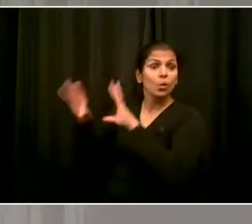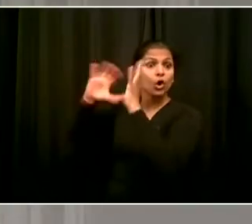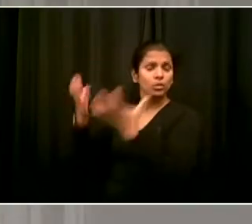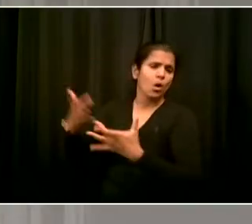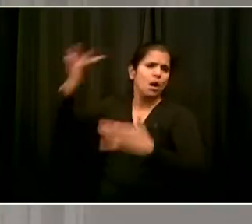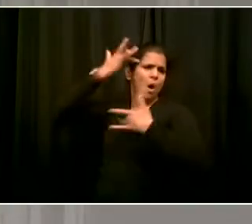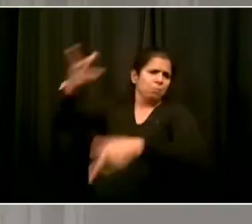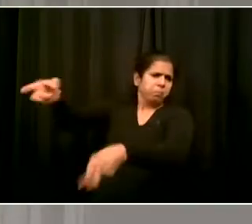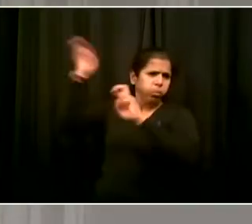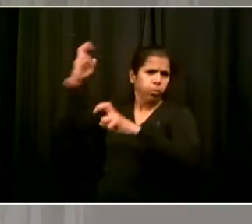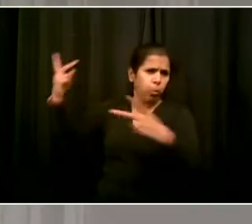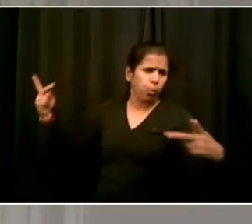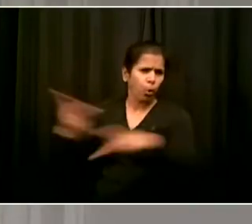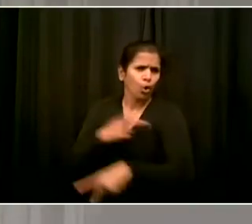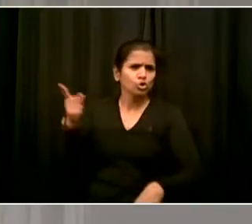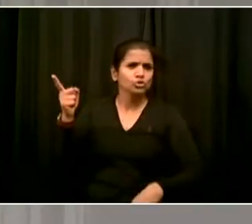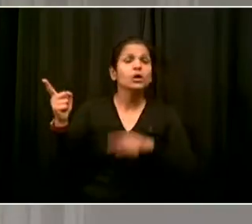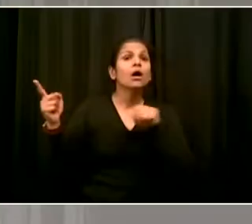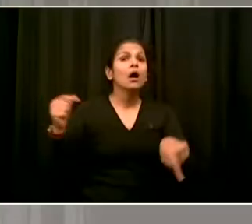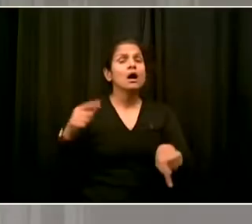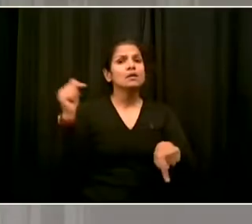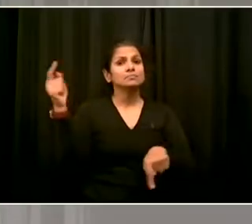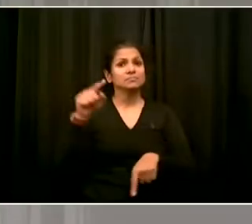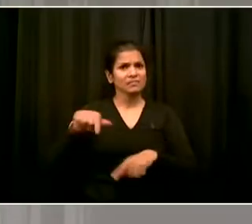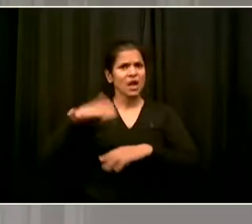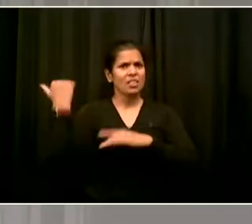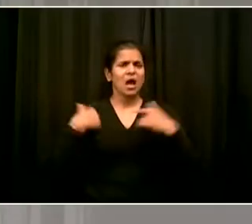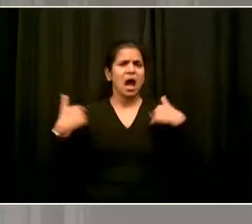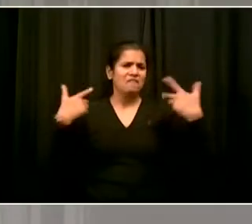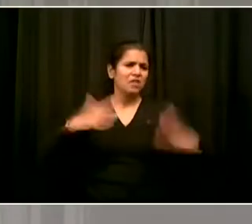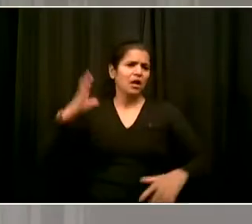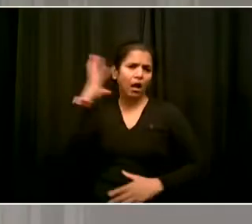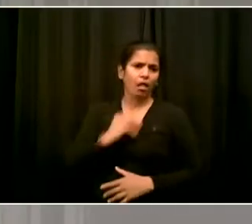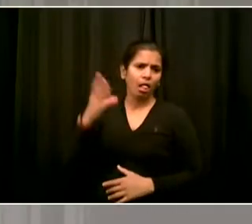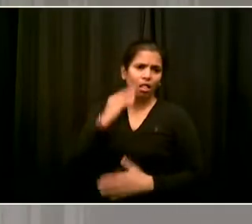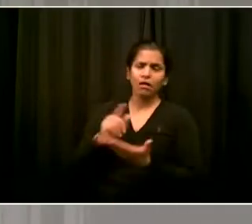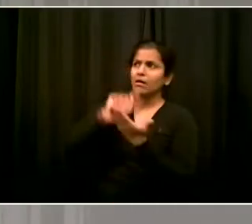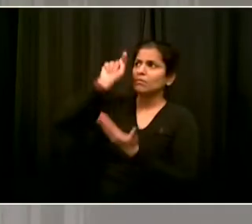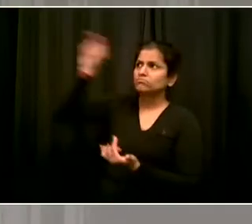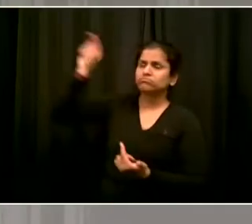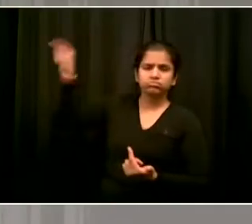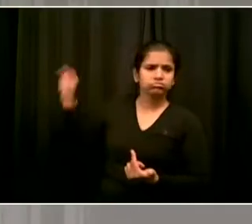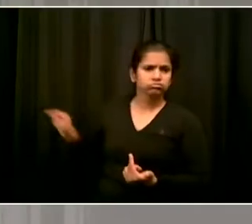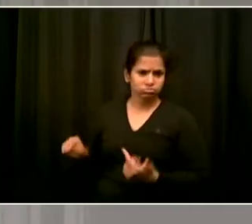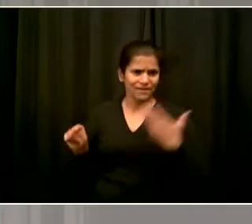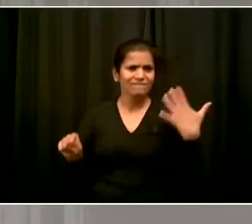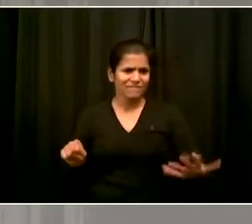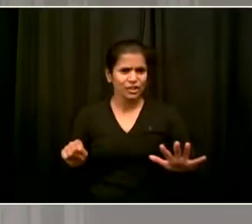VI'E RESPONDED TO WEST AFRICA,